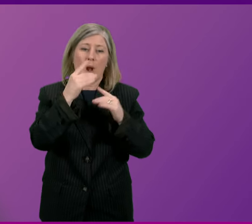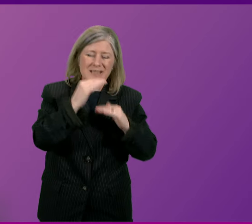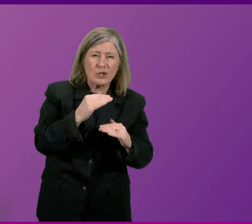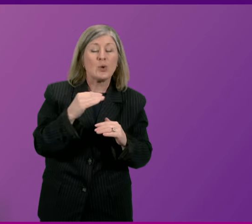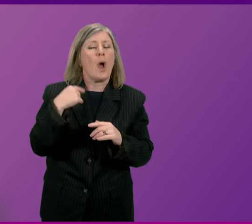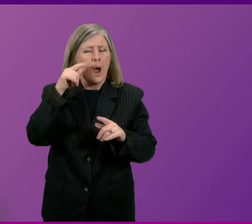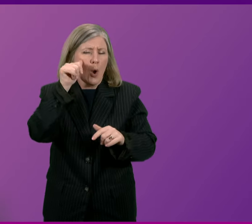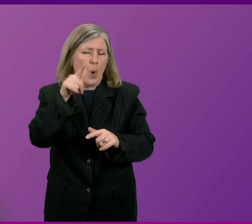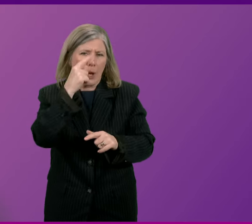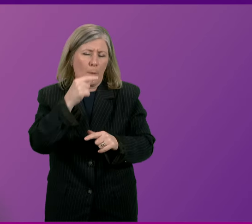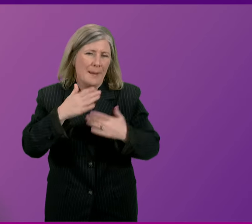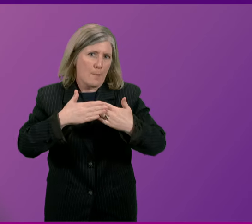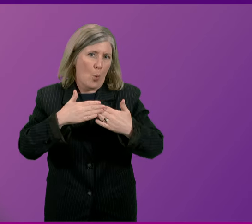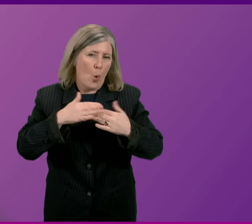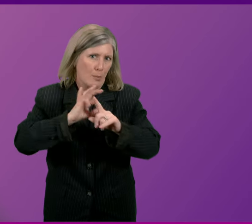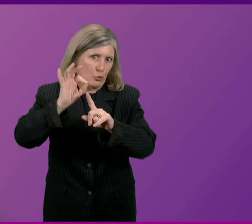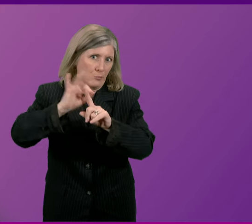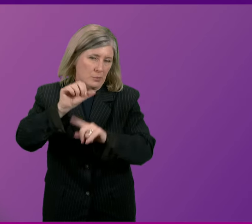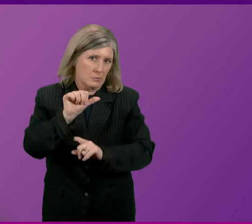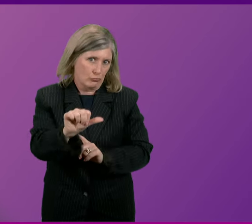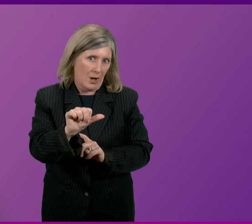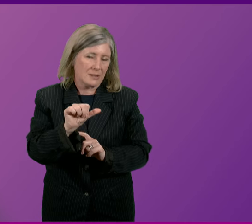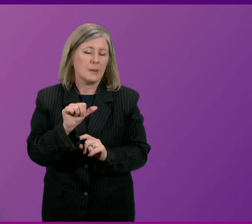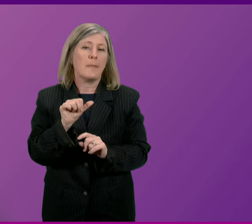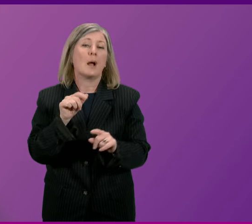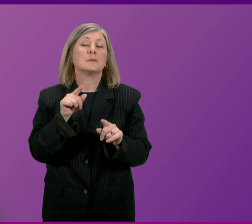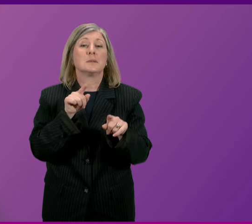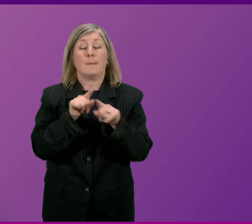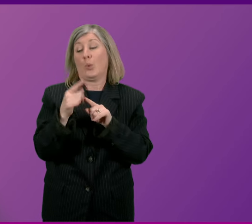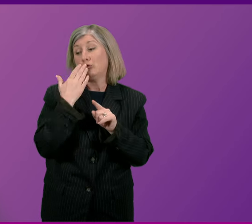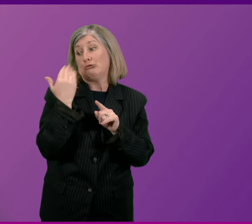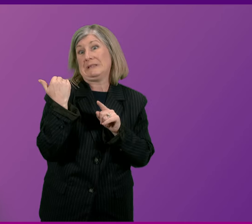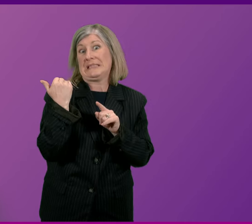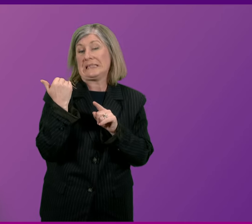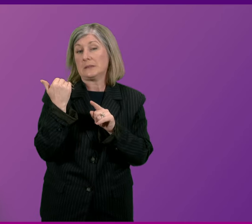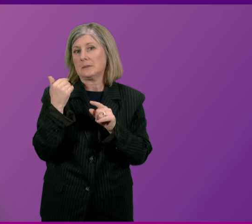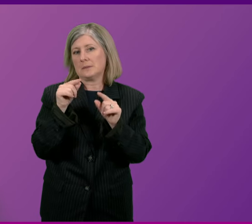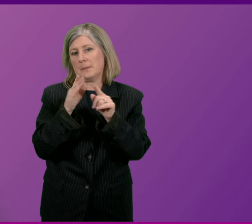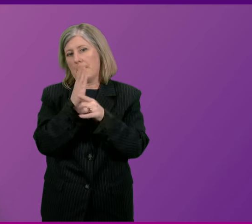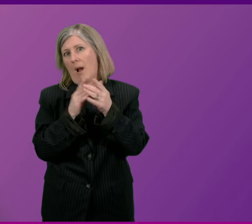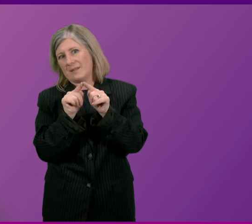improvements; and, most recently, the Luncarty to Birnam improvements, with the road having